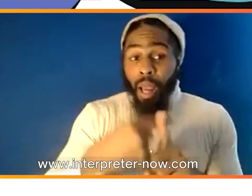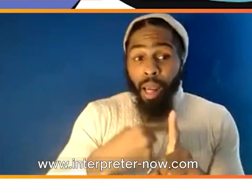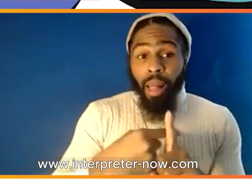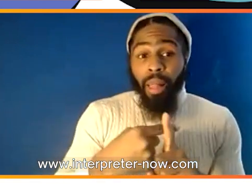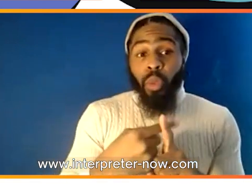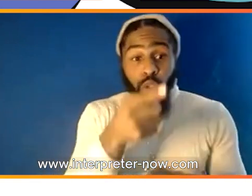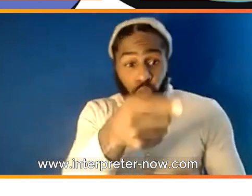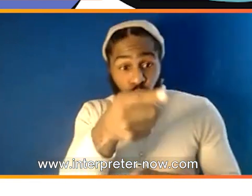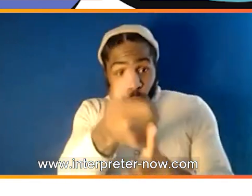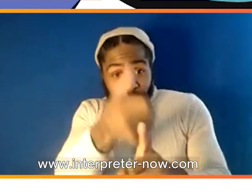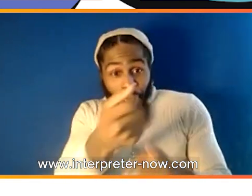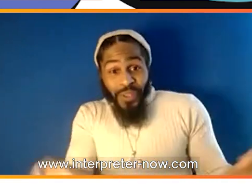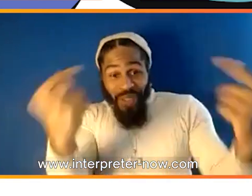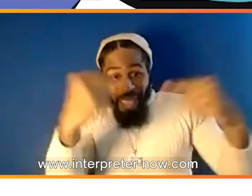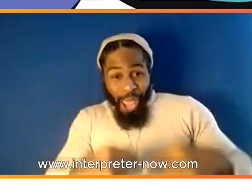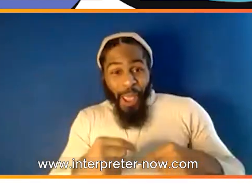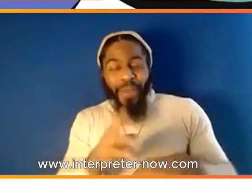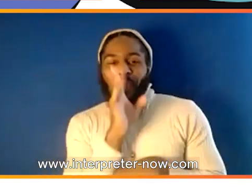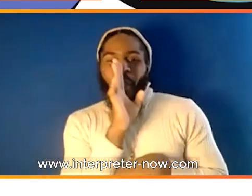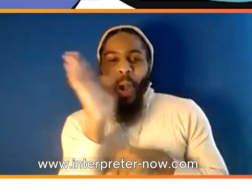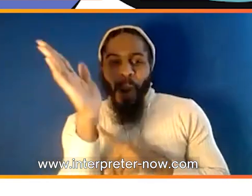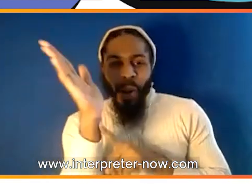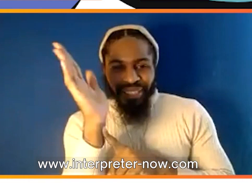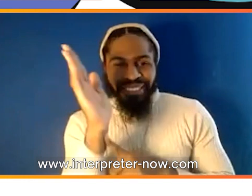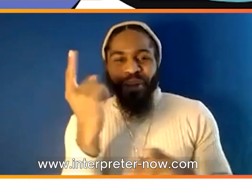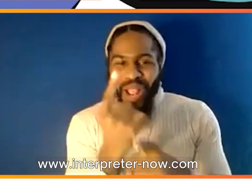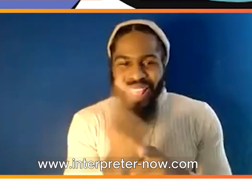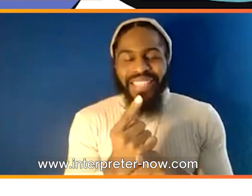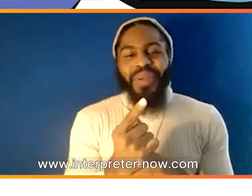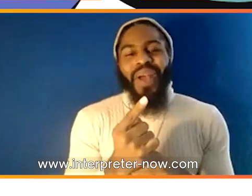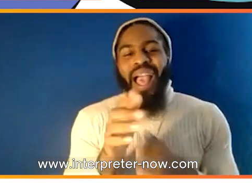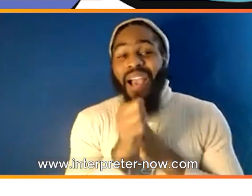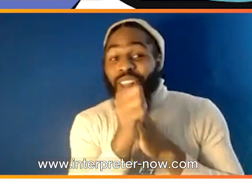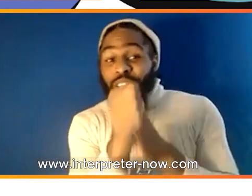spoke as a guest. We had some leadership panels, where we found leaders that were passionate